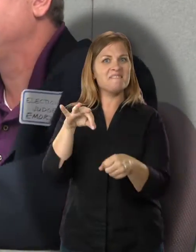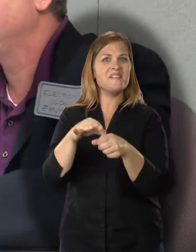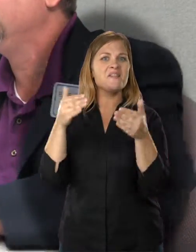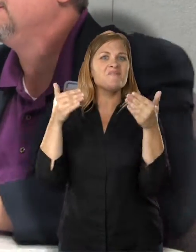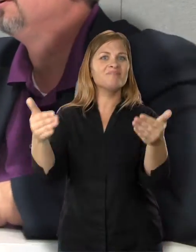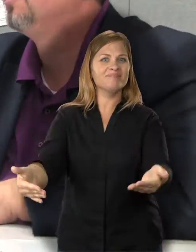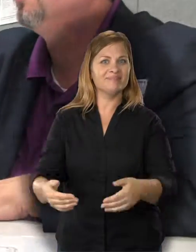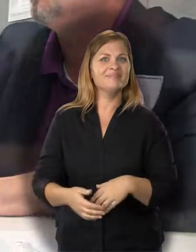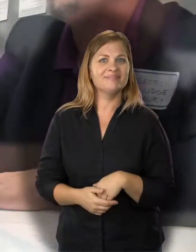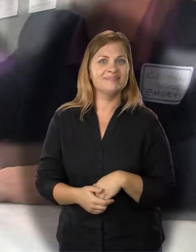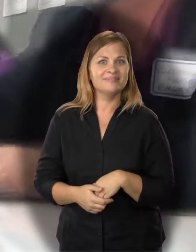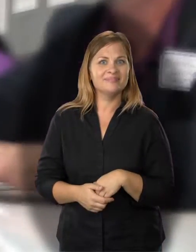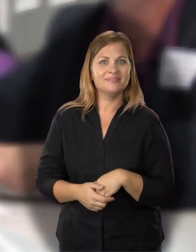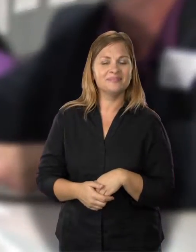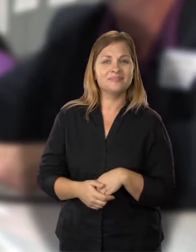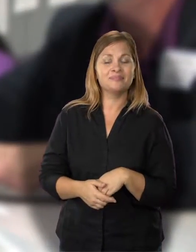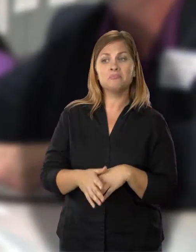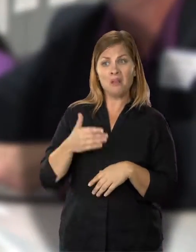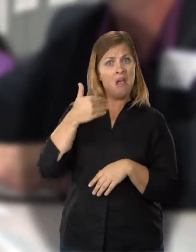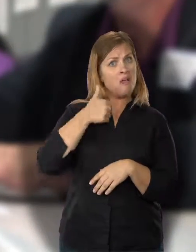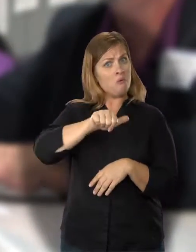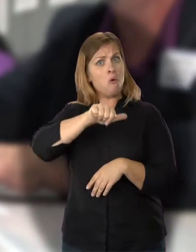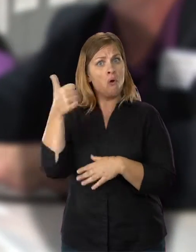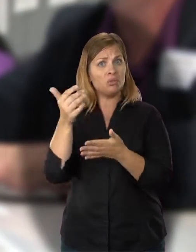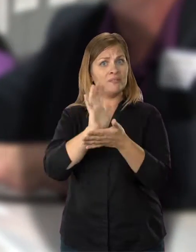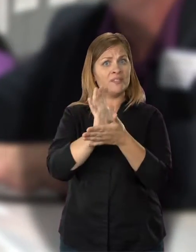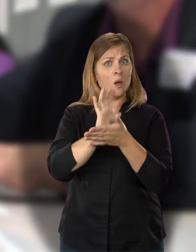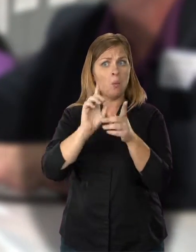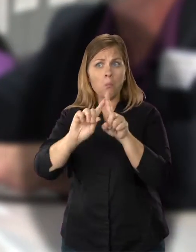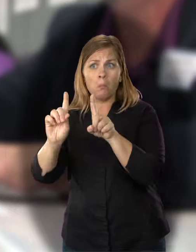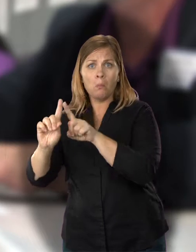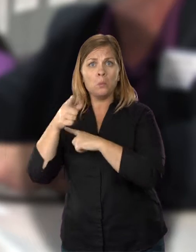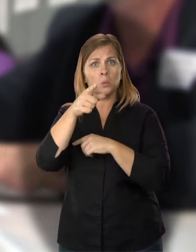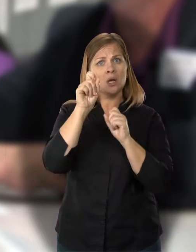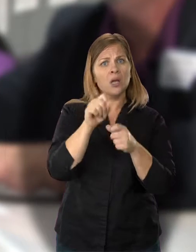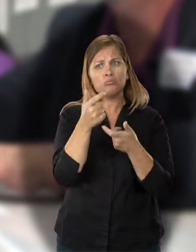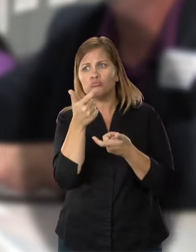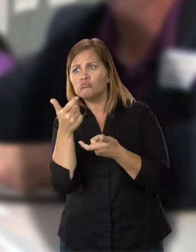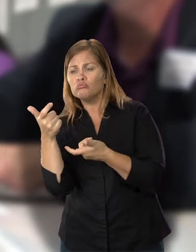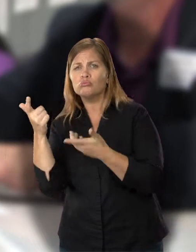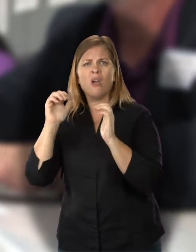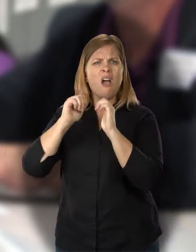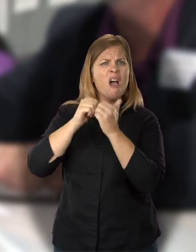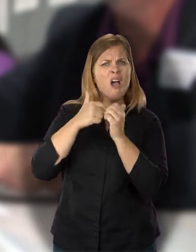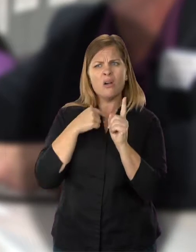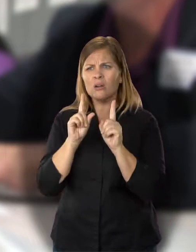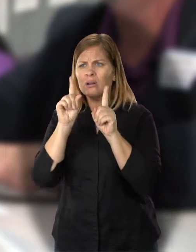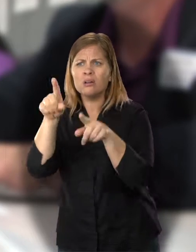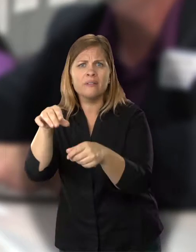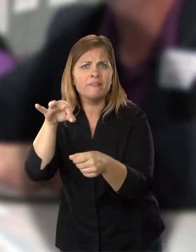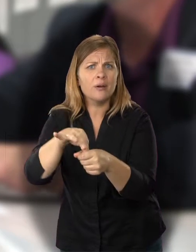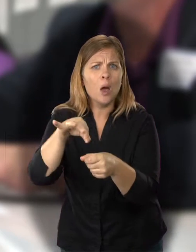Now, it's up to you. Watch other videos in this series if you want to know how to find your polling place,